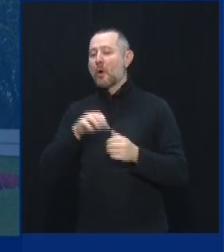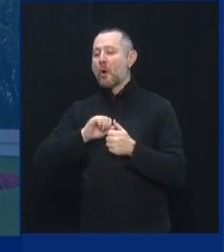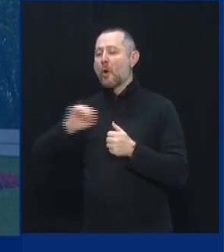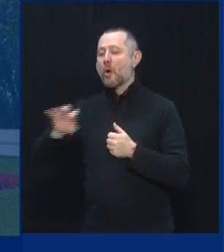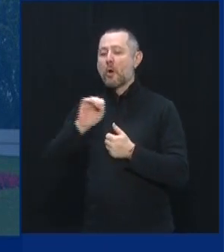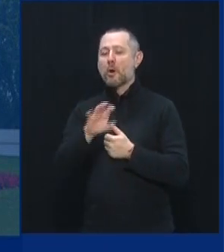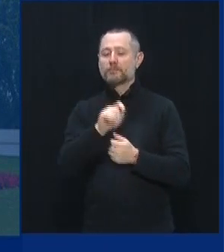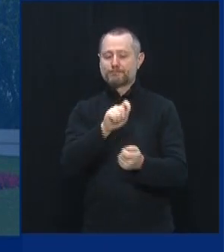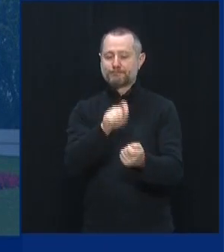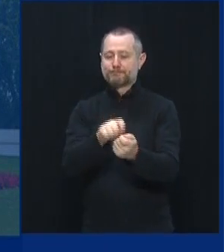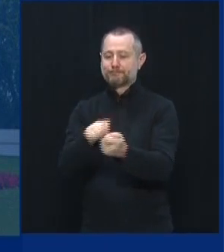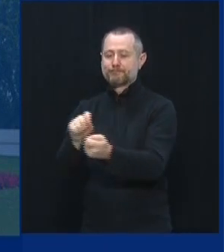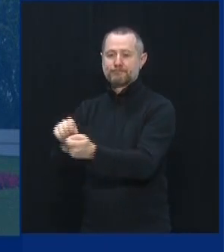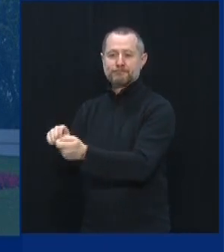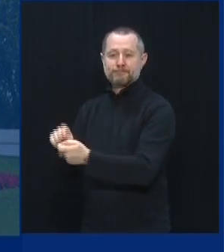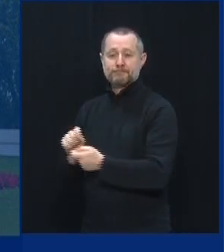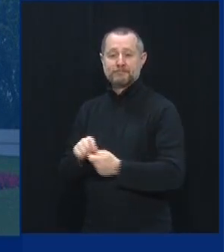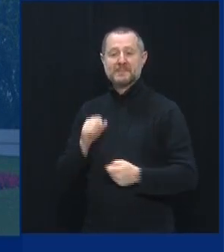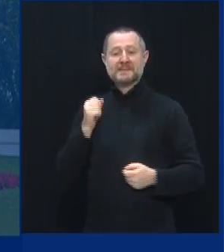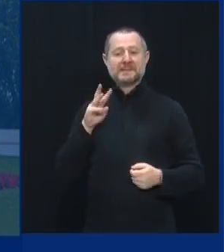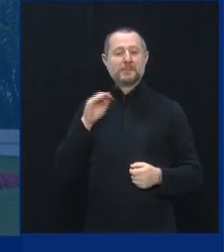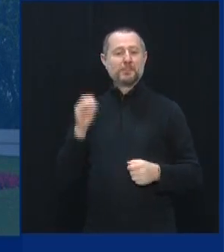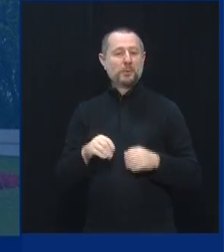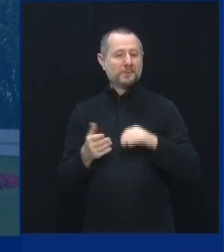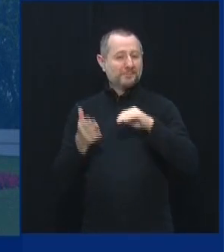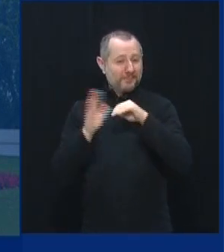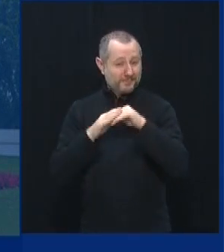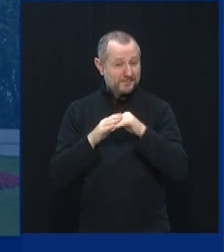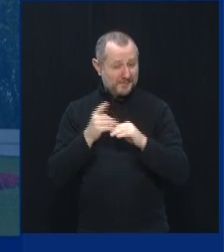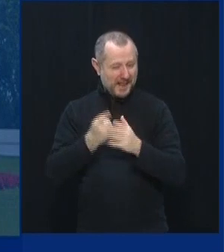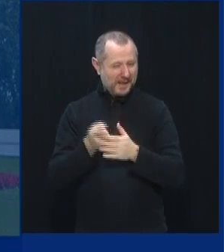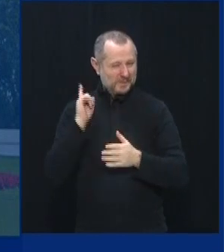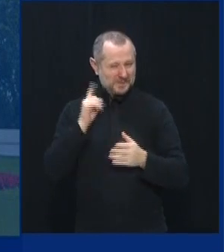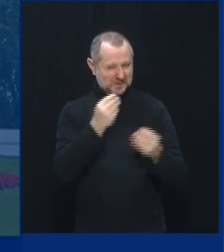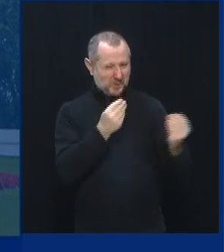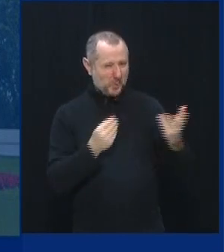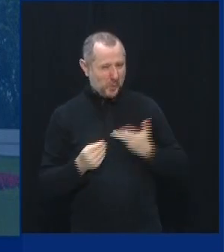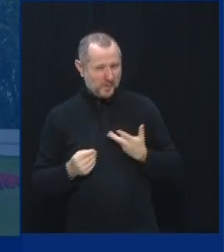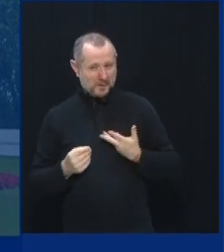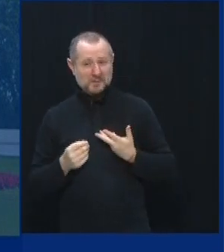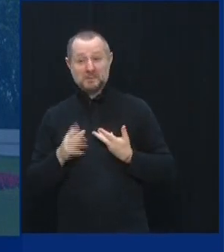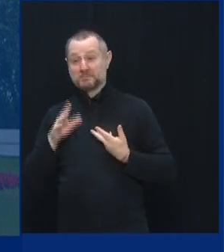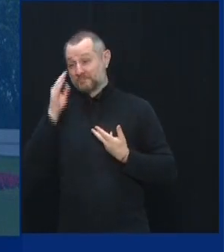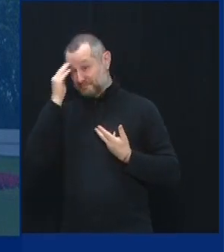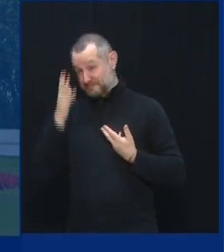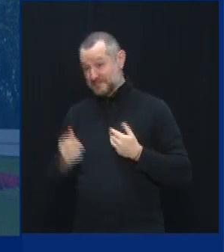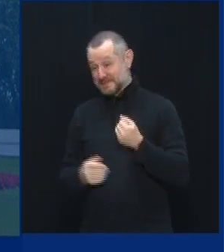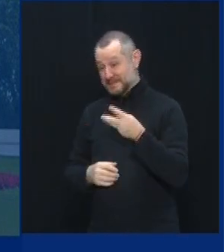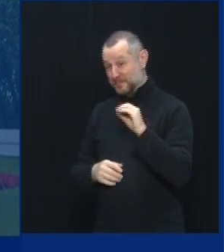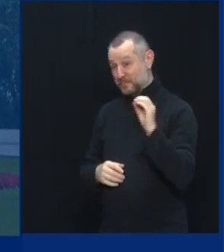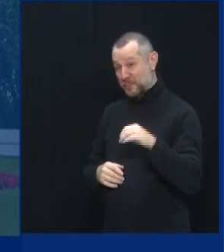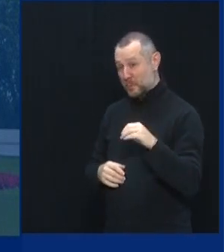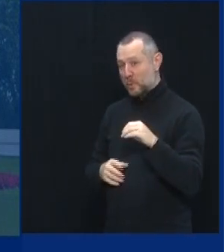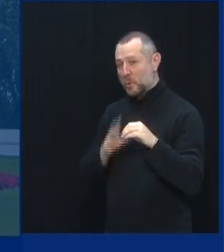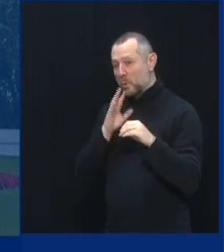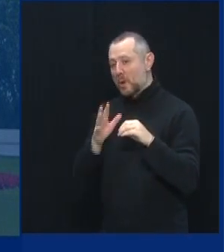IF YOU REMEMBER THE FEDERAL GOVERNMENT INCREASED THE SUPPLY TO THE STATE, THE STATE